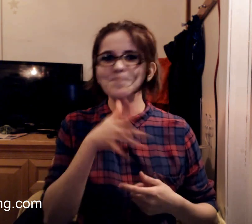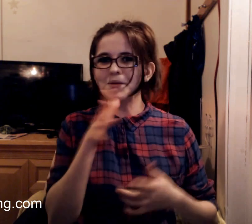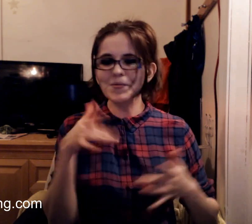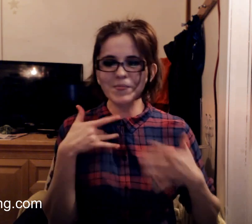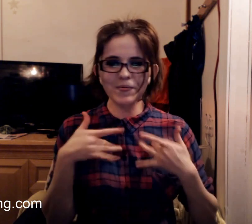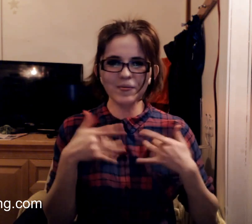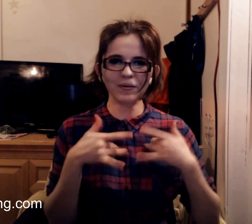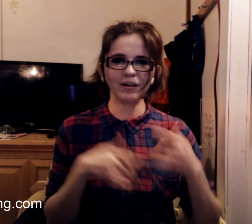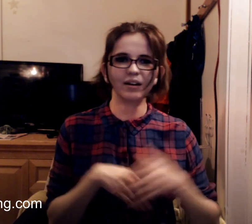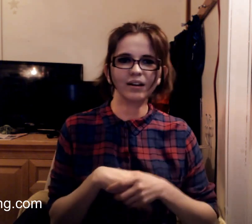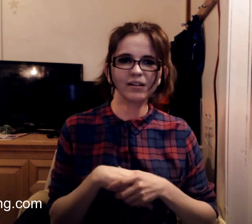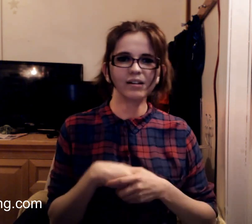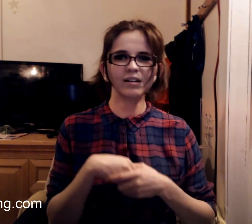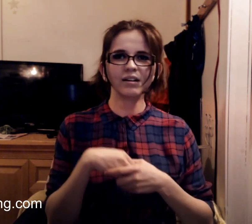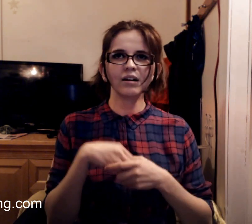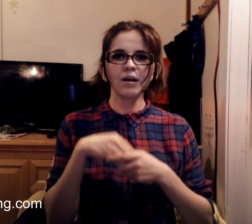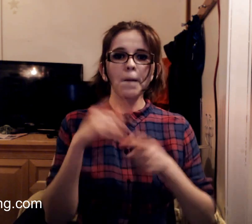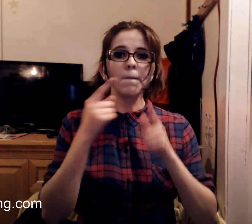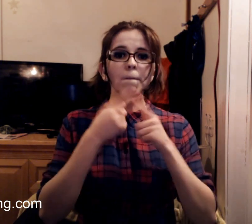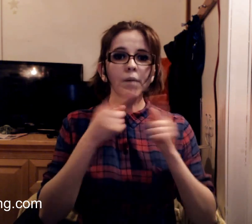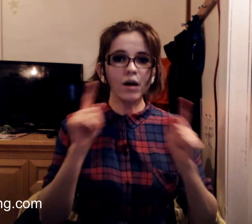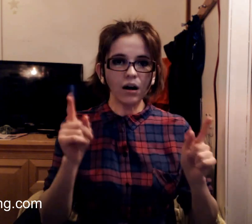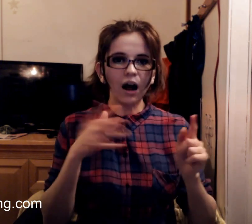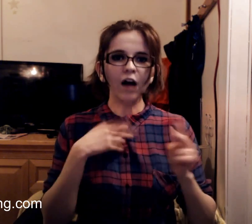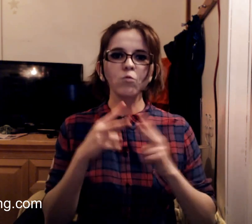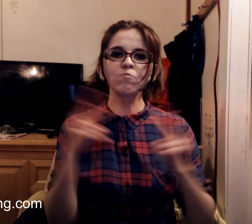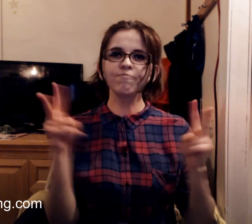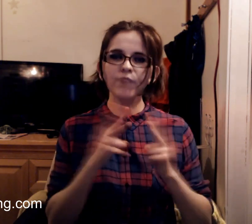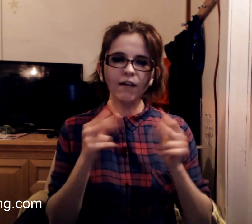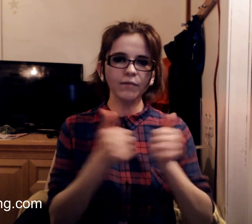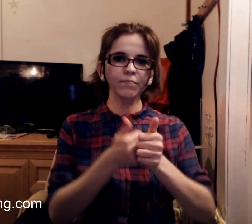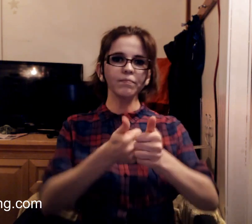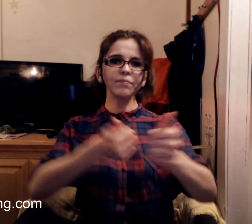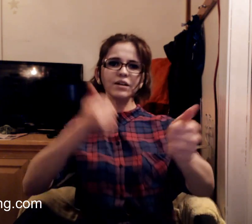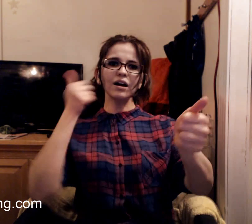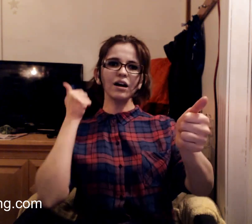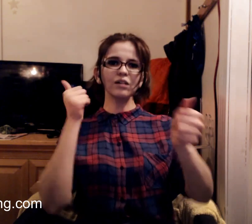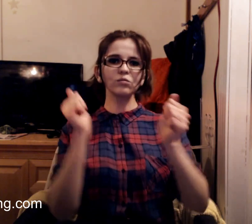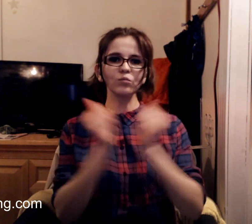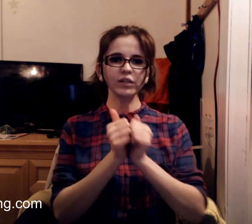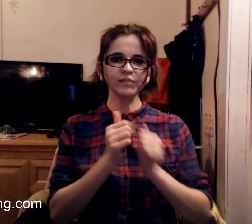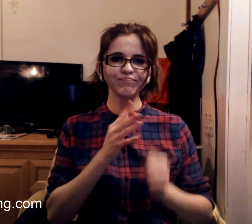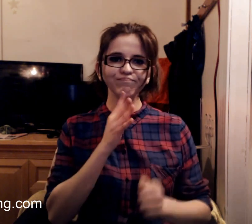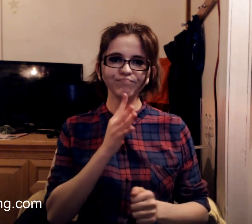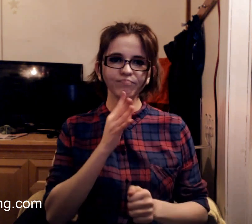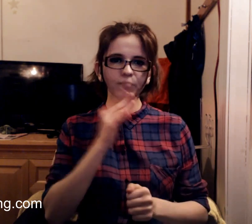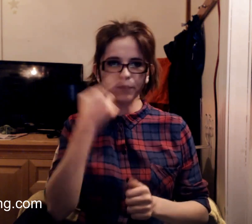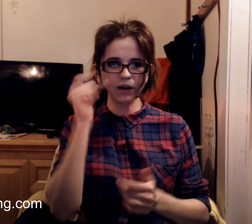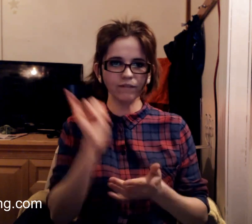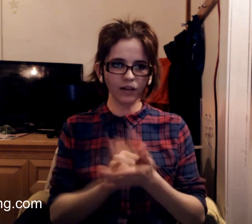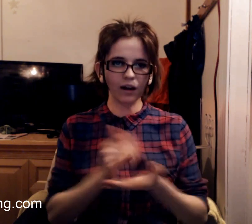My mom was excited for me. But I was very behind with my speech because of that.